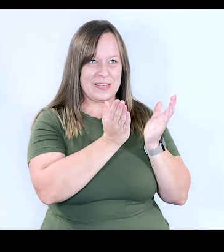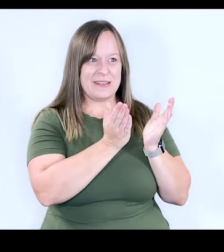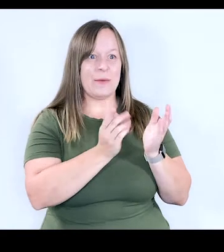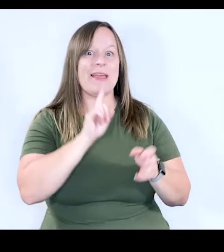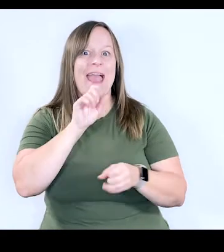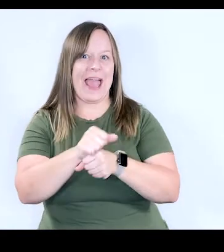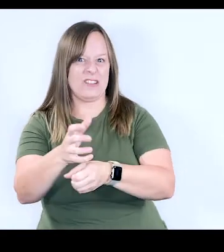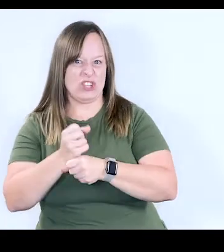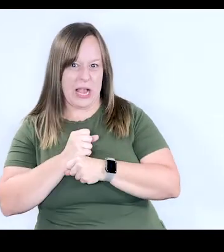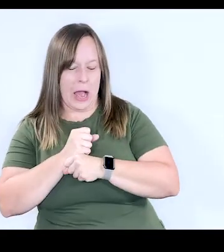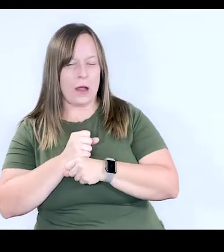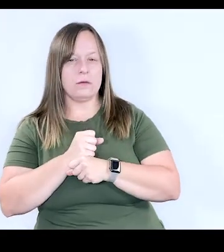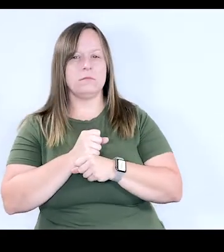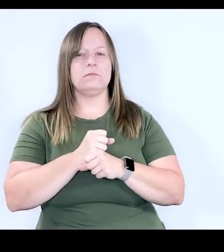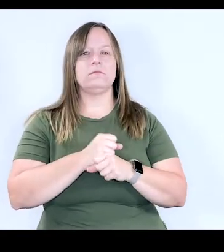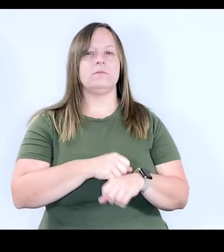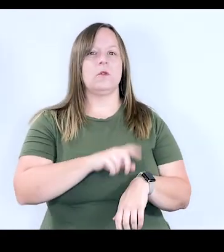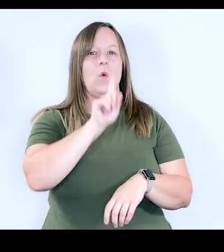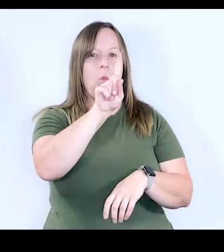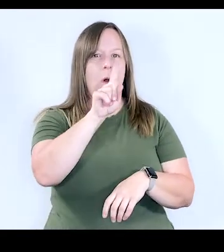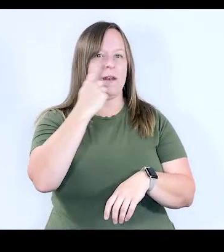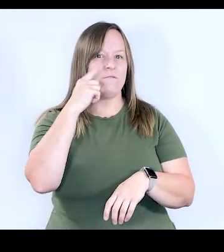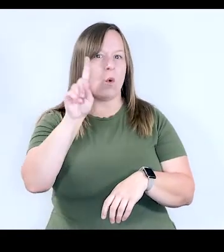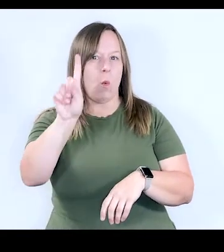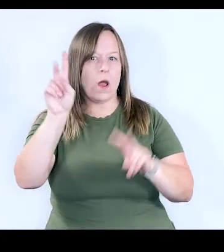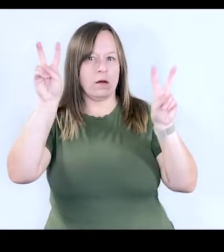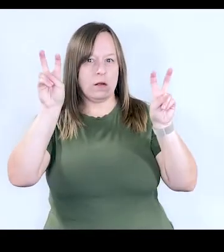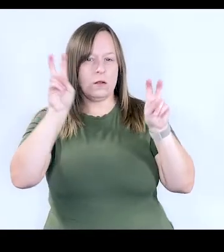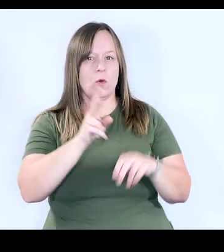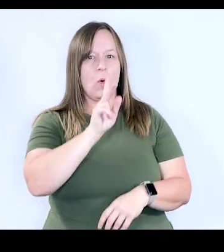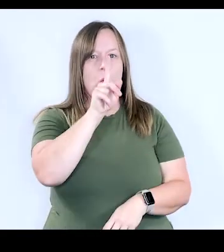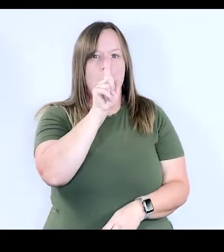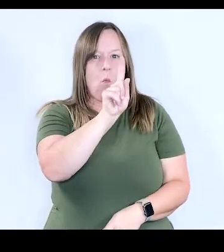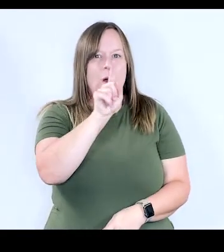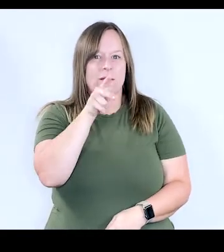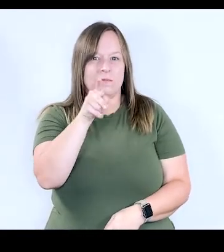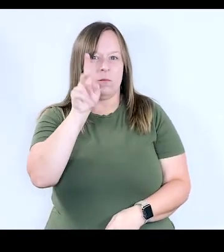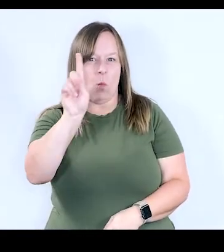This is often referred to as the one-for-one or quantitative approach.